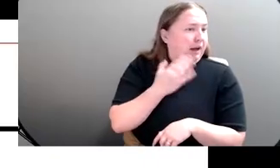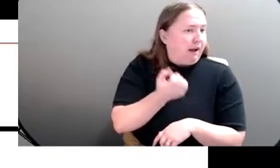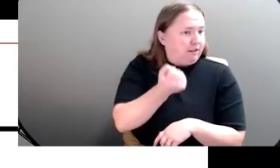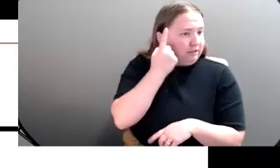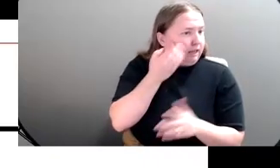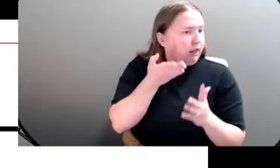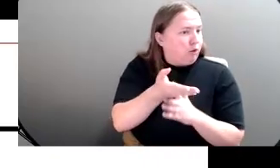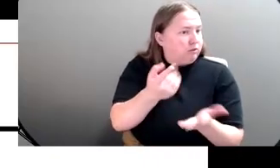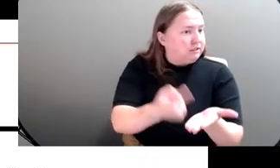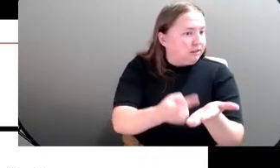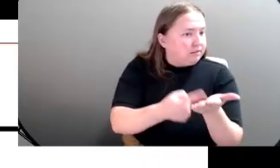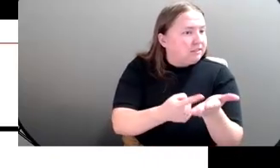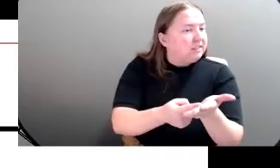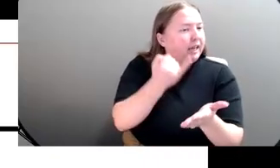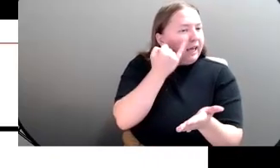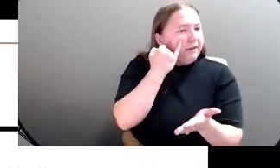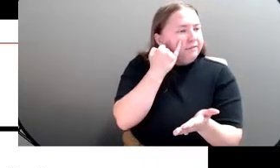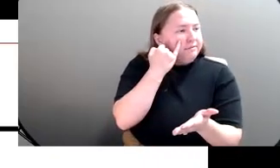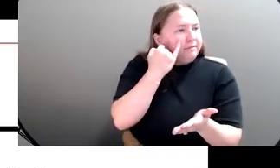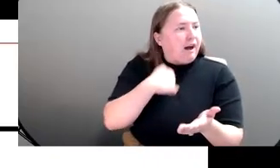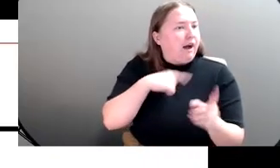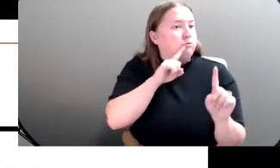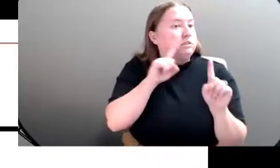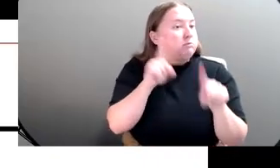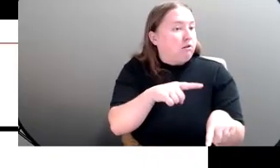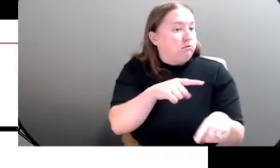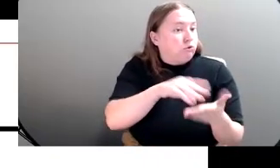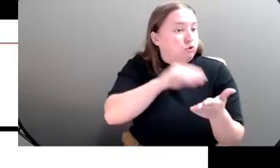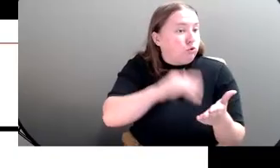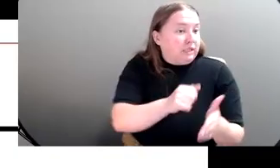that if you respond to student private emails that that counts as RSI